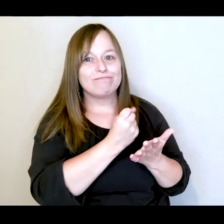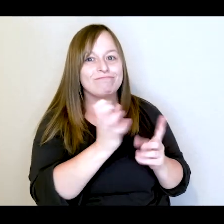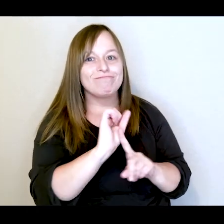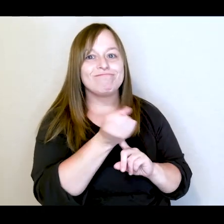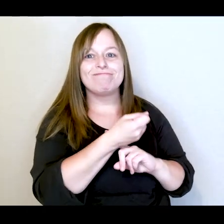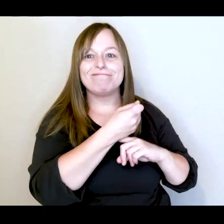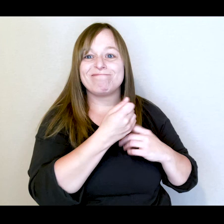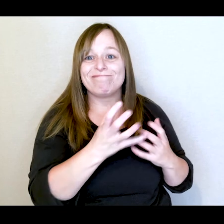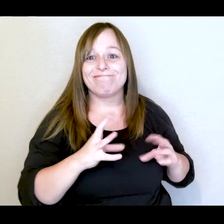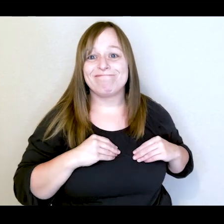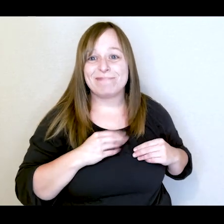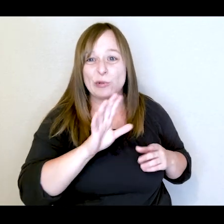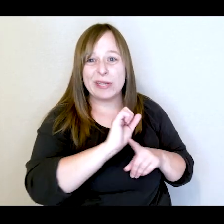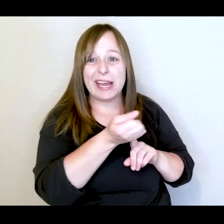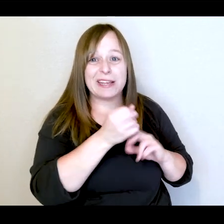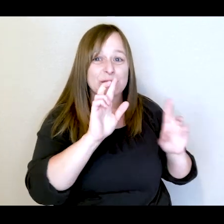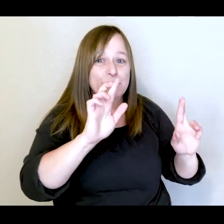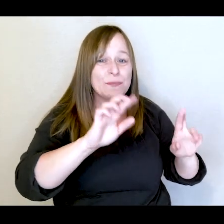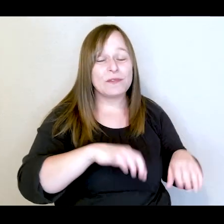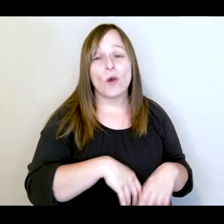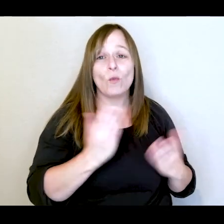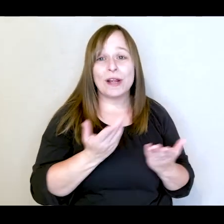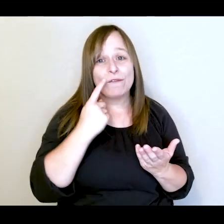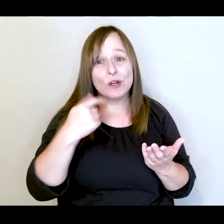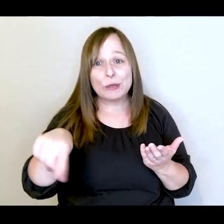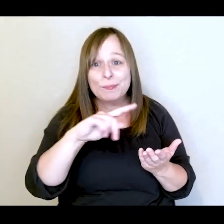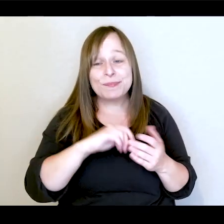cases where appropriate as well. So---so we're here for you.